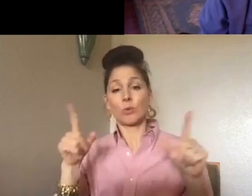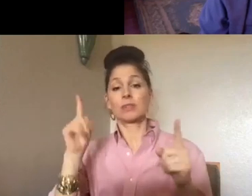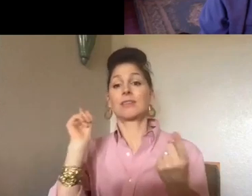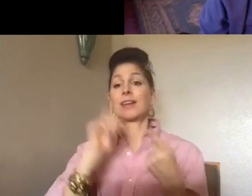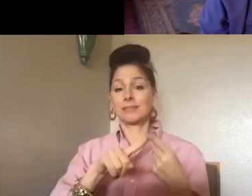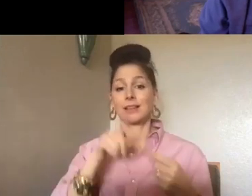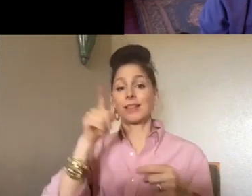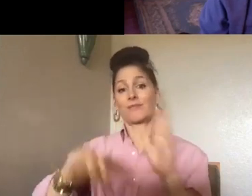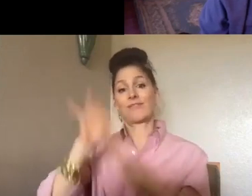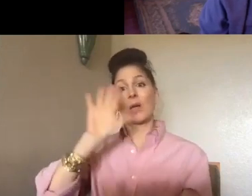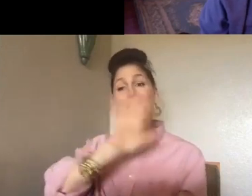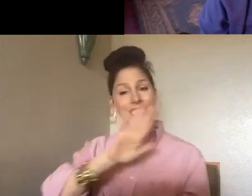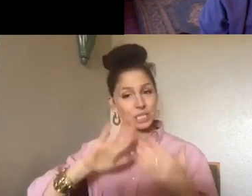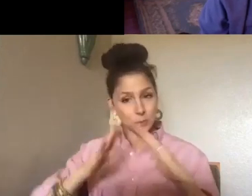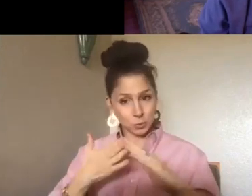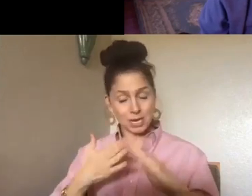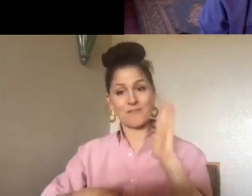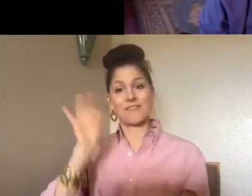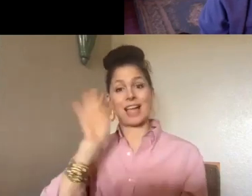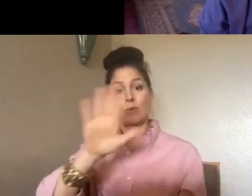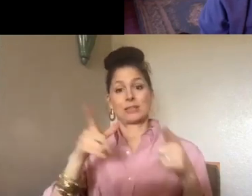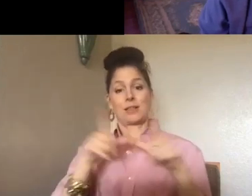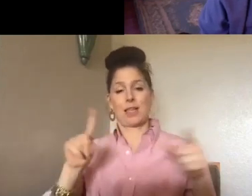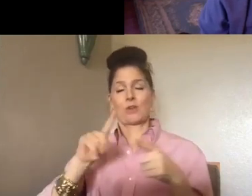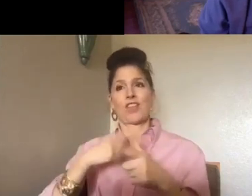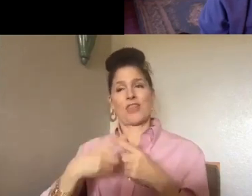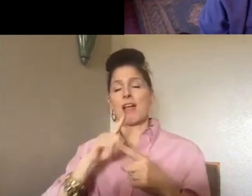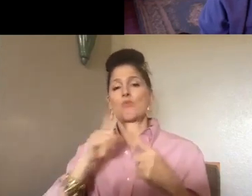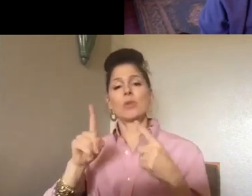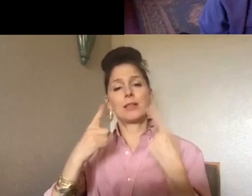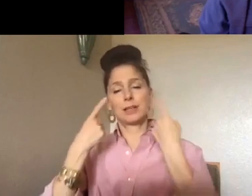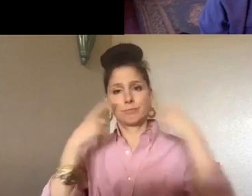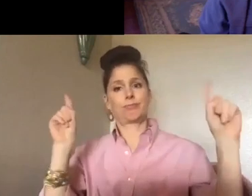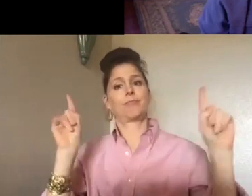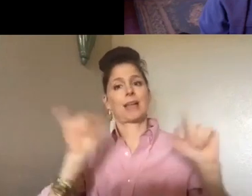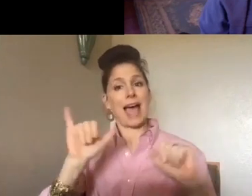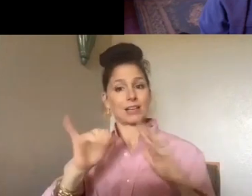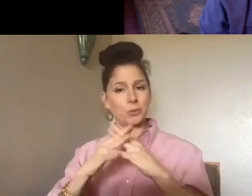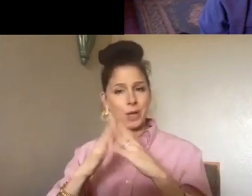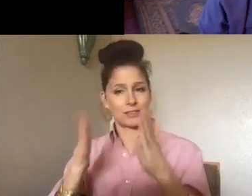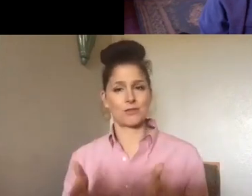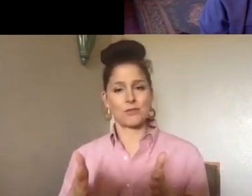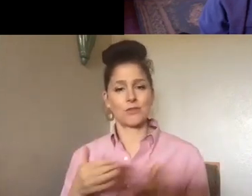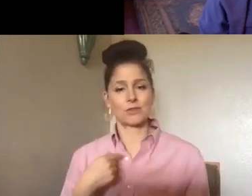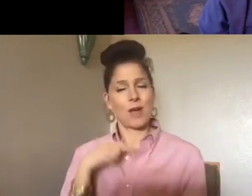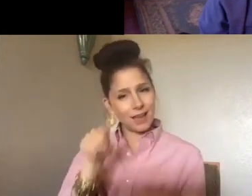didn't have any language, and until he found his community and found his language, and then he was able to be a successful wrestler,